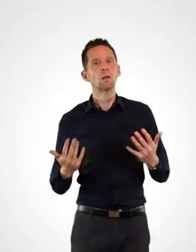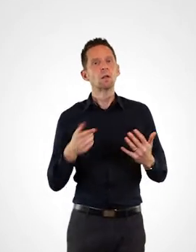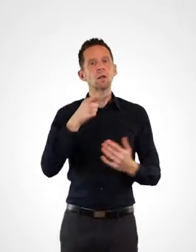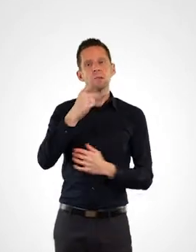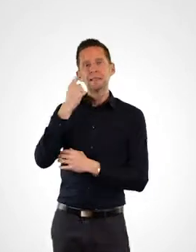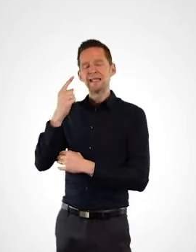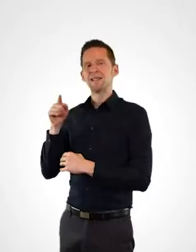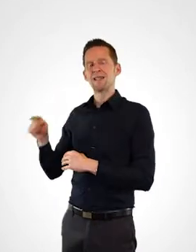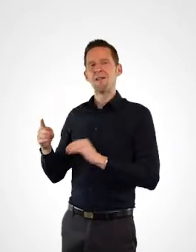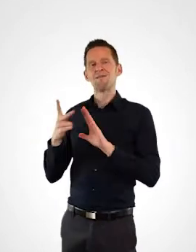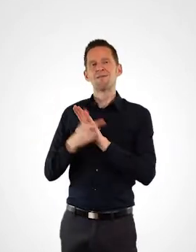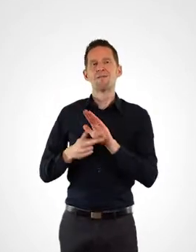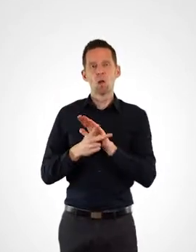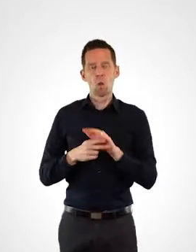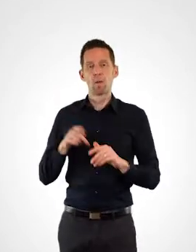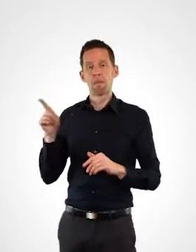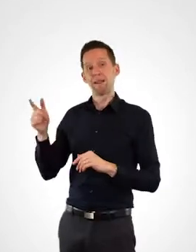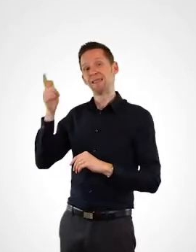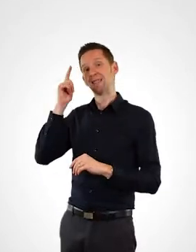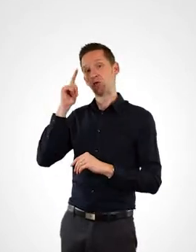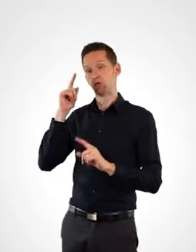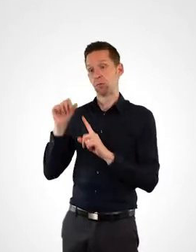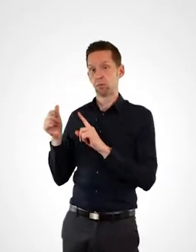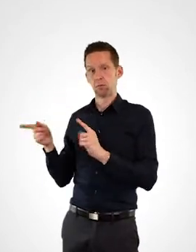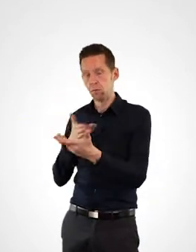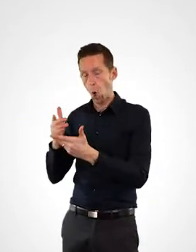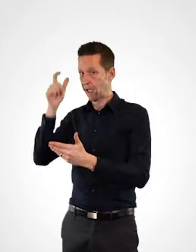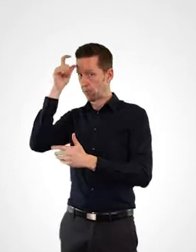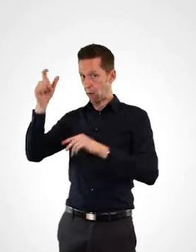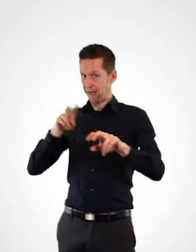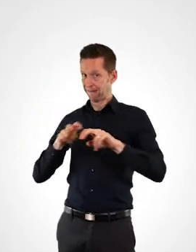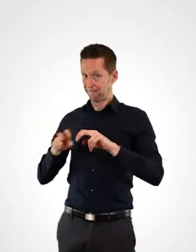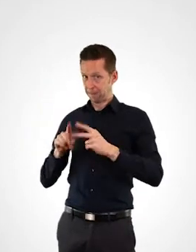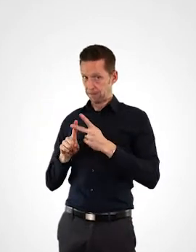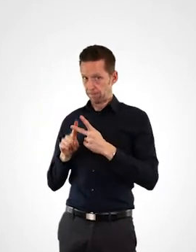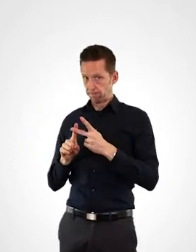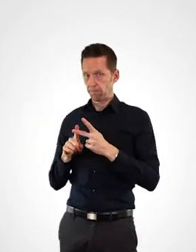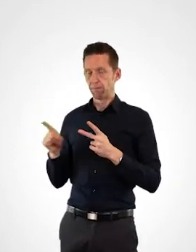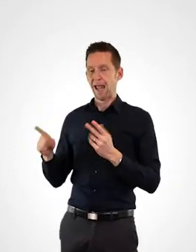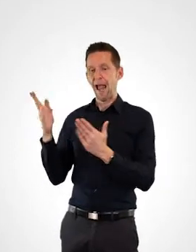So now what you'll see is a video where the teacher is engaged in a conceptual activity.